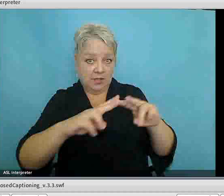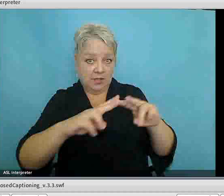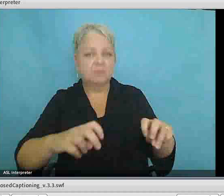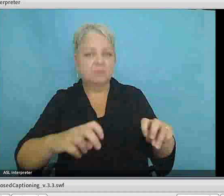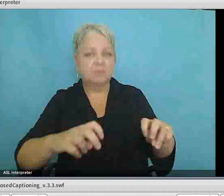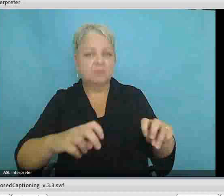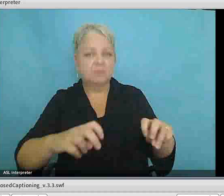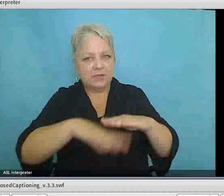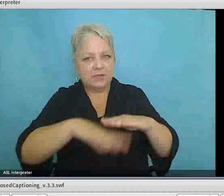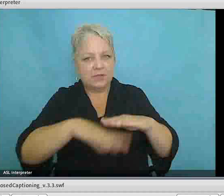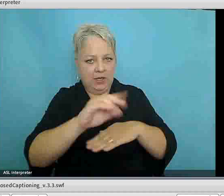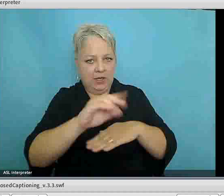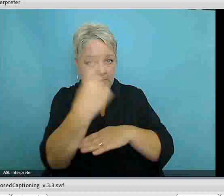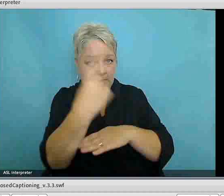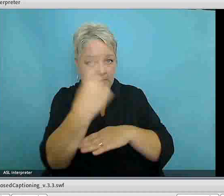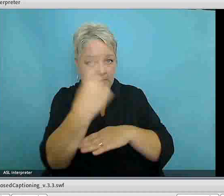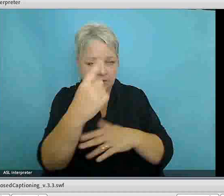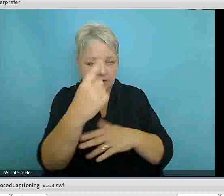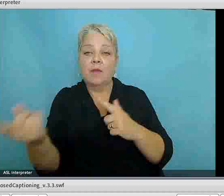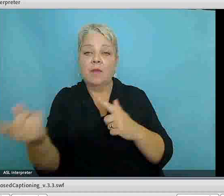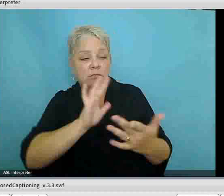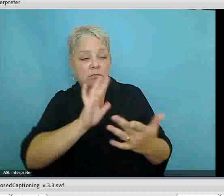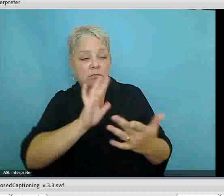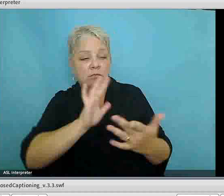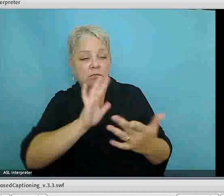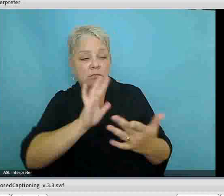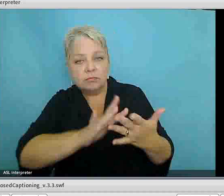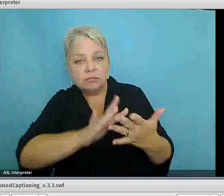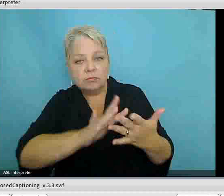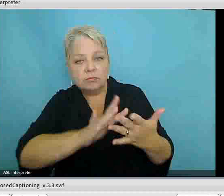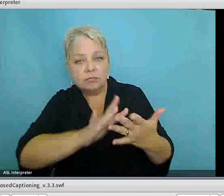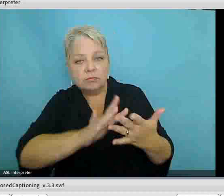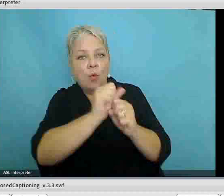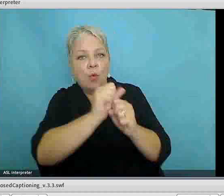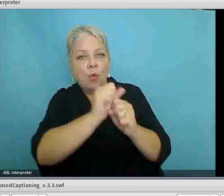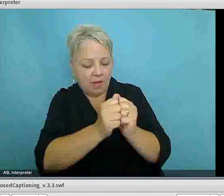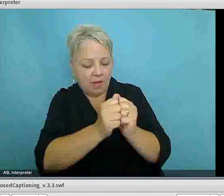They will work with the enrollee and the care team to create the Personal Care Plan based